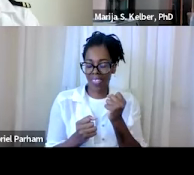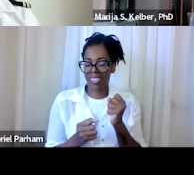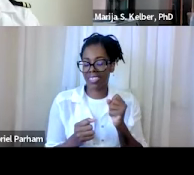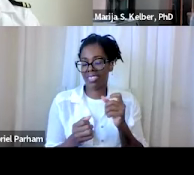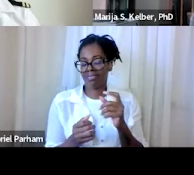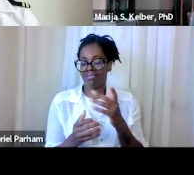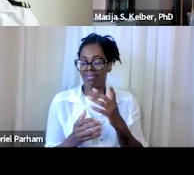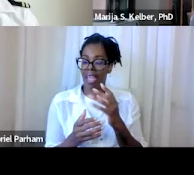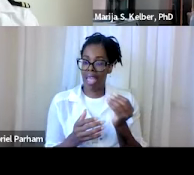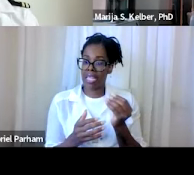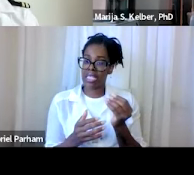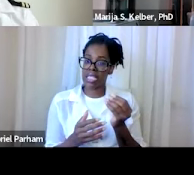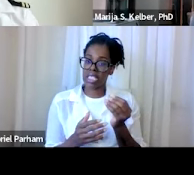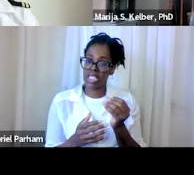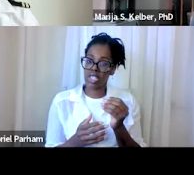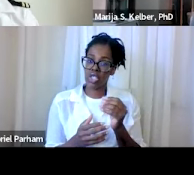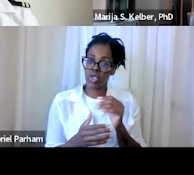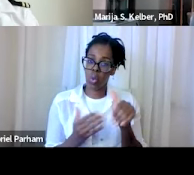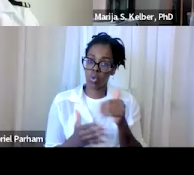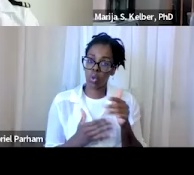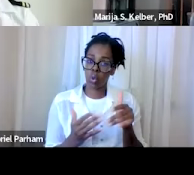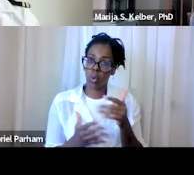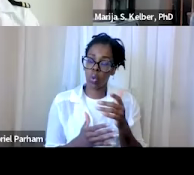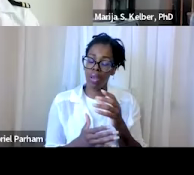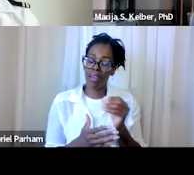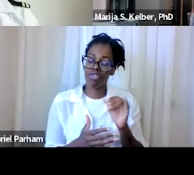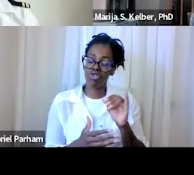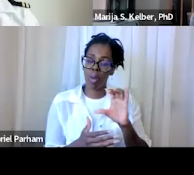and also criminal justice system factors